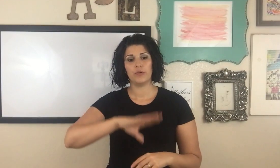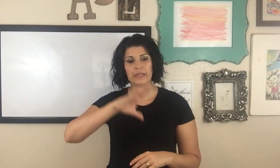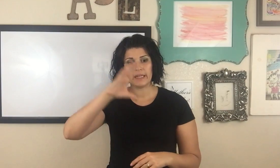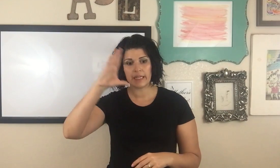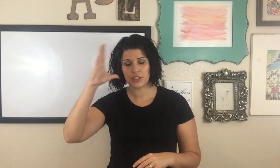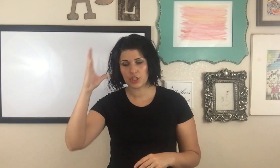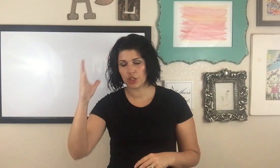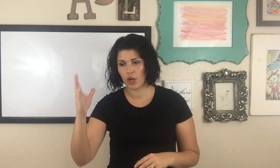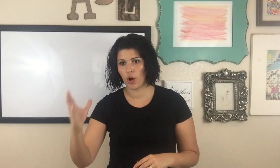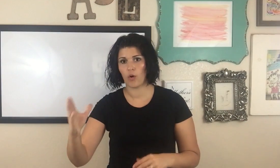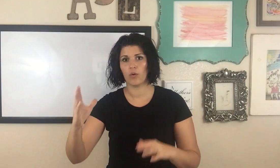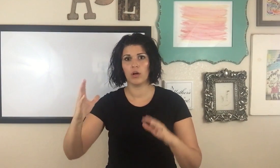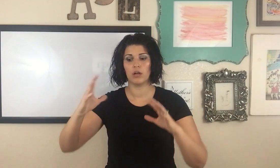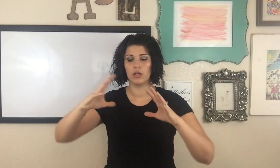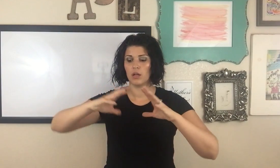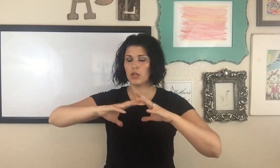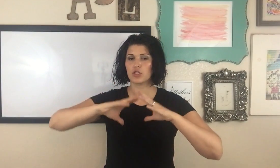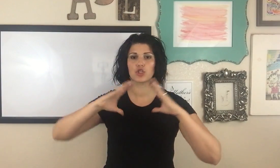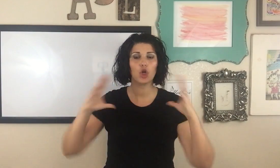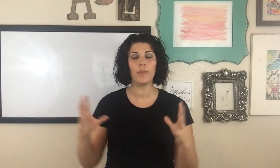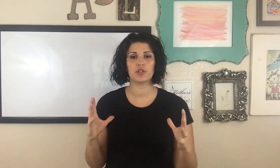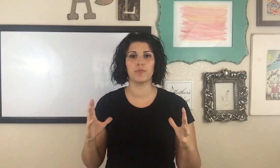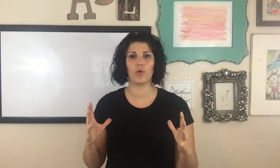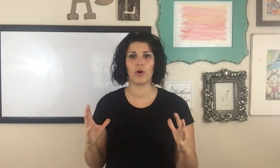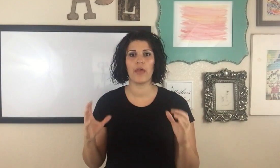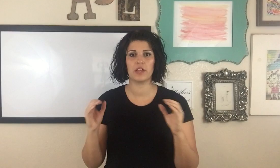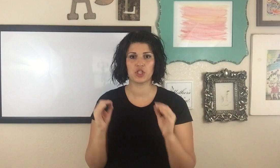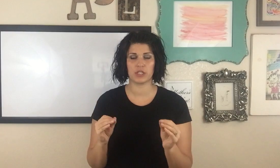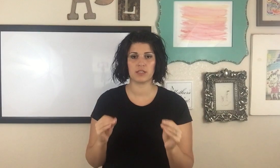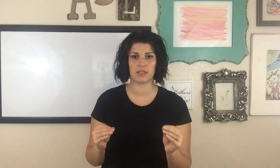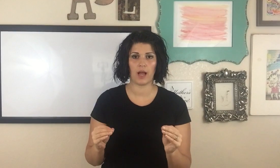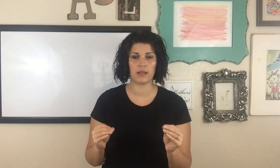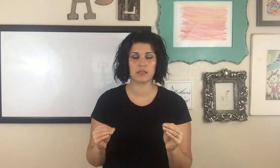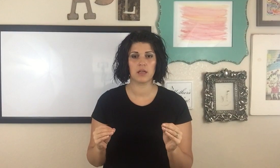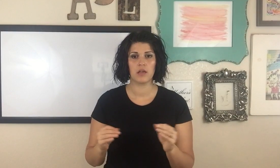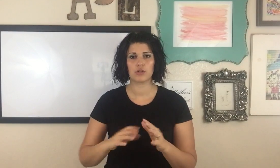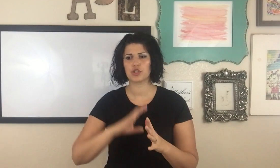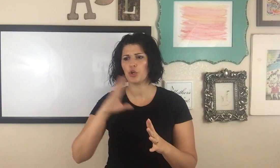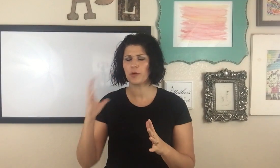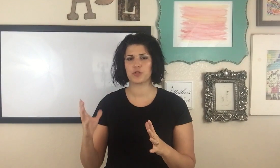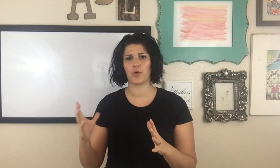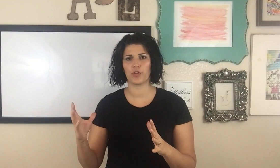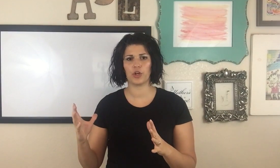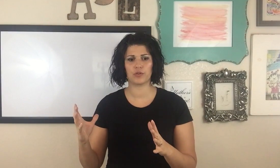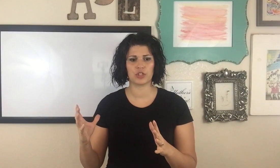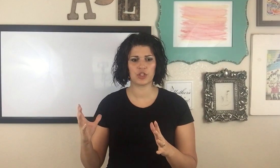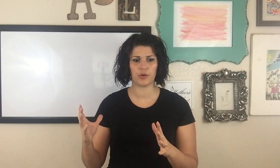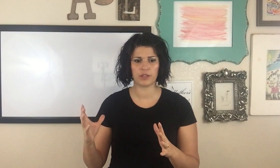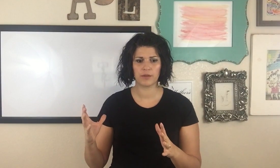You need to know so much more than just the science. There's so much more that goes into it.